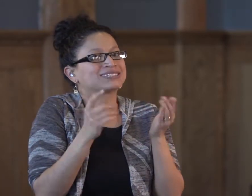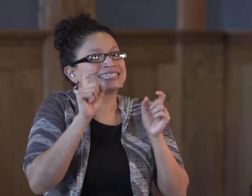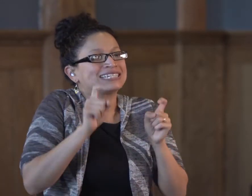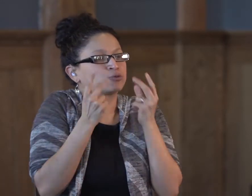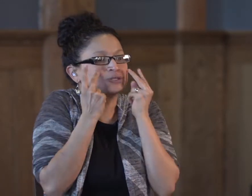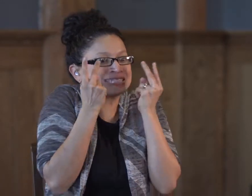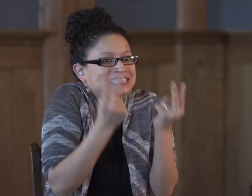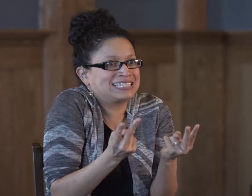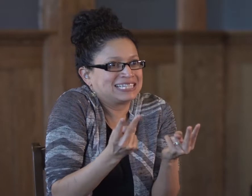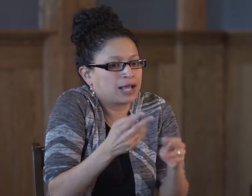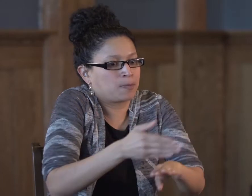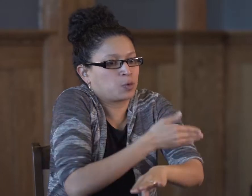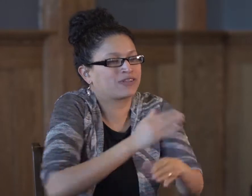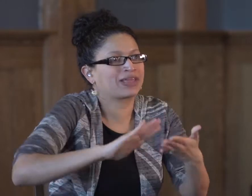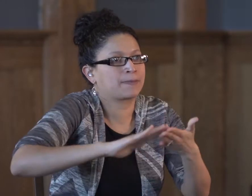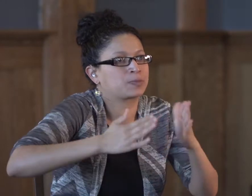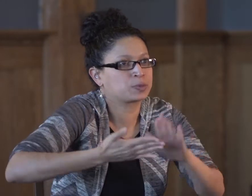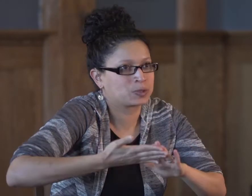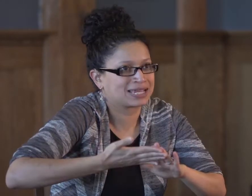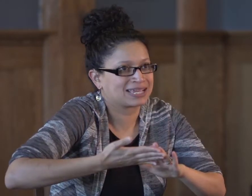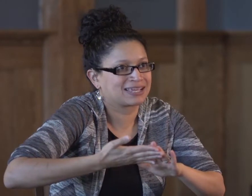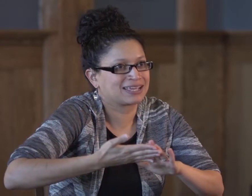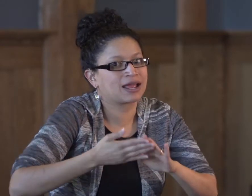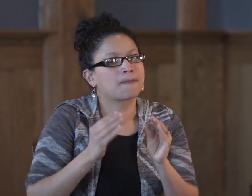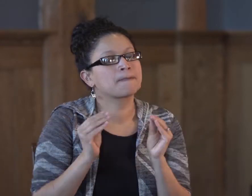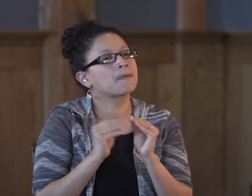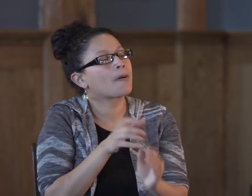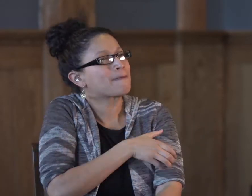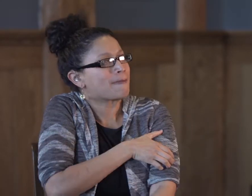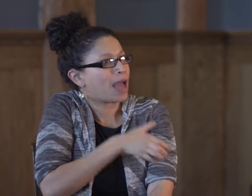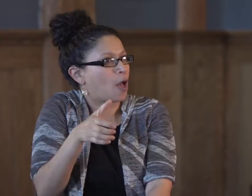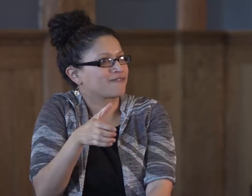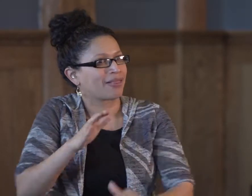Deaf survivor could share what they think would like to have improved in the community.